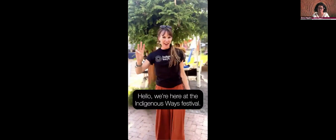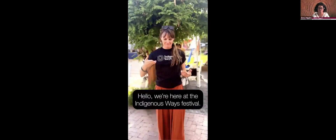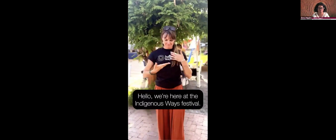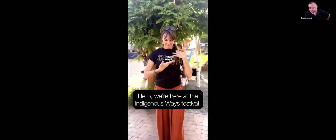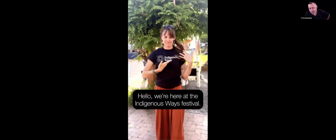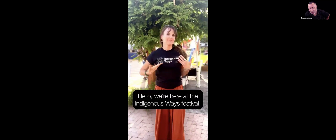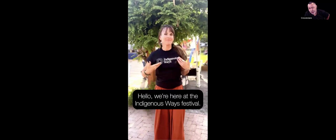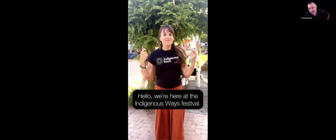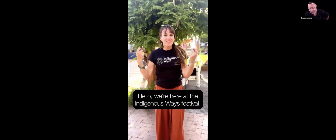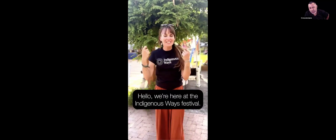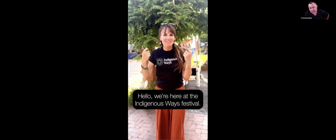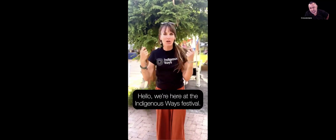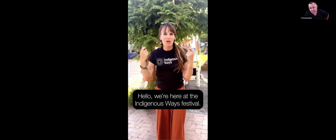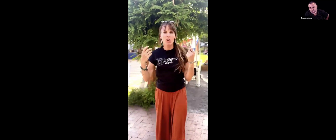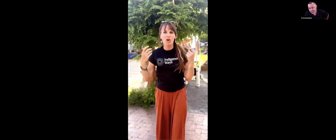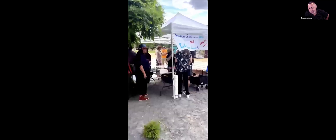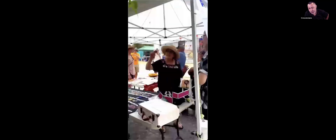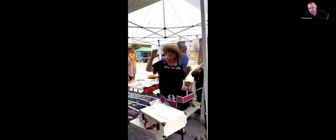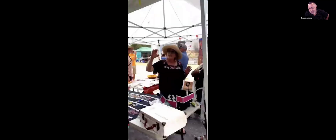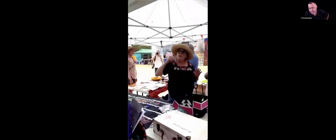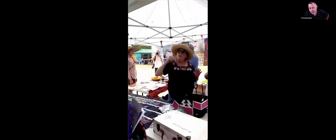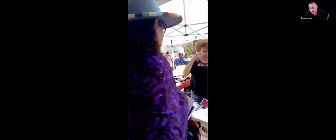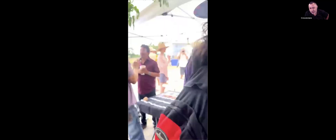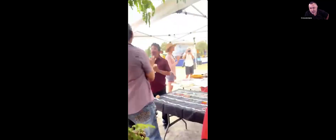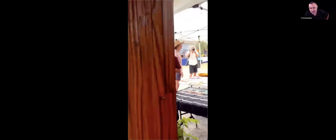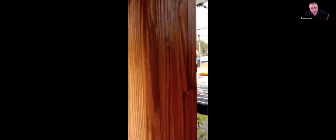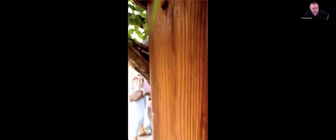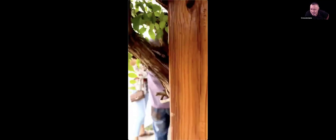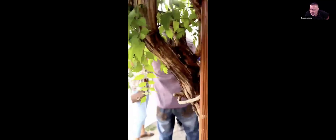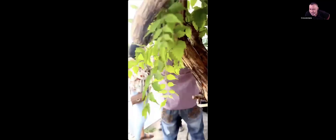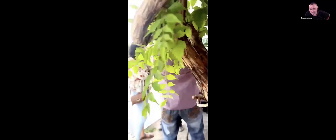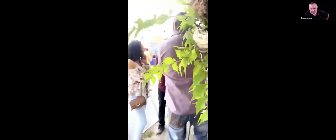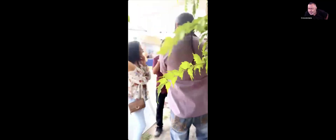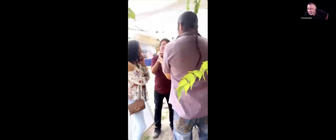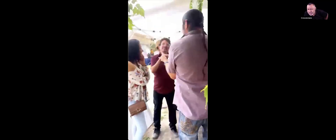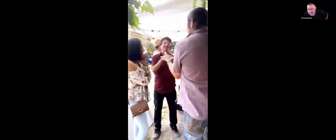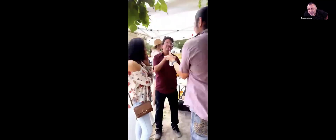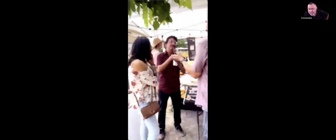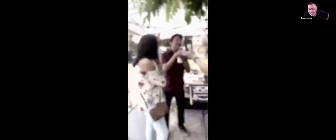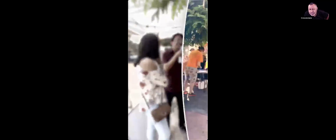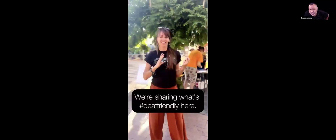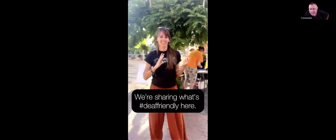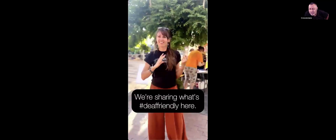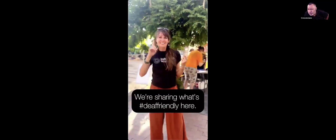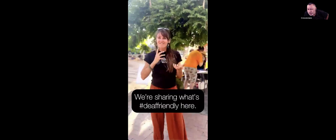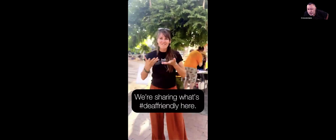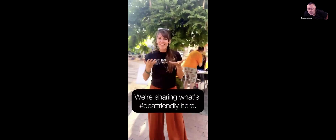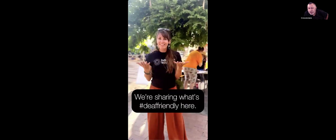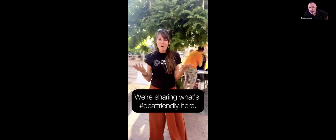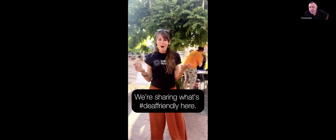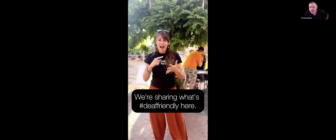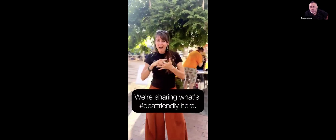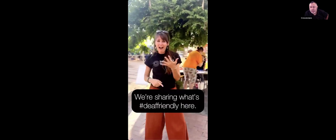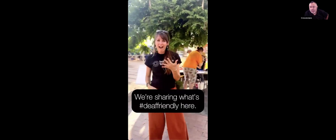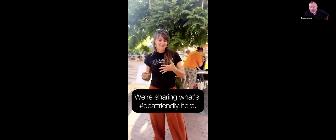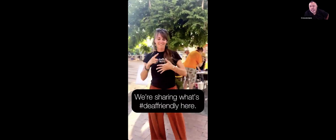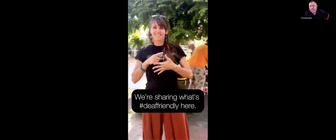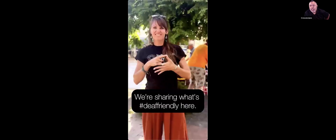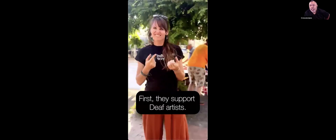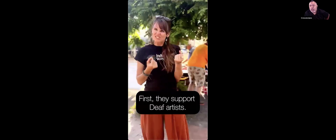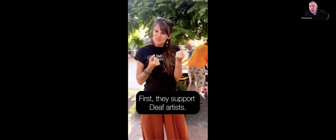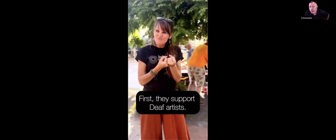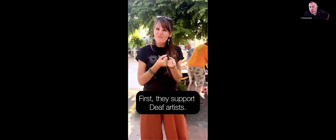Person says, hello, we're here at the Indigenous Ways Festival.